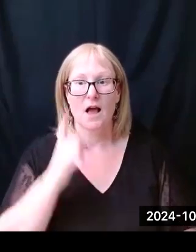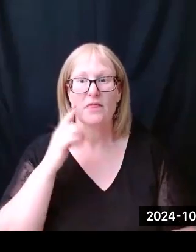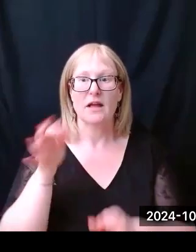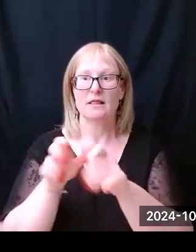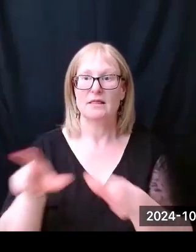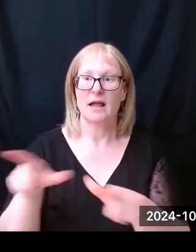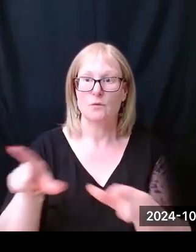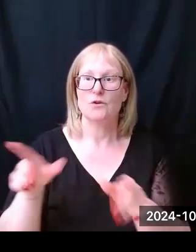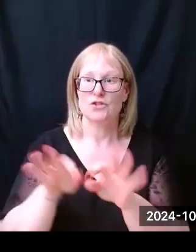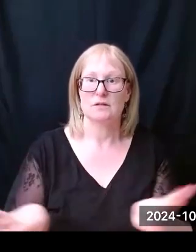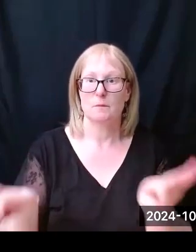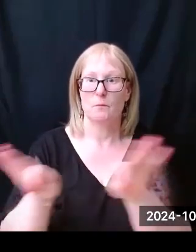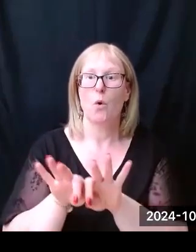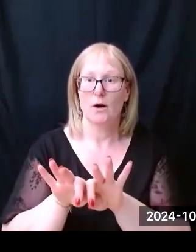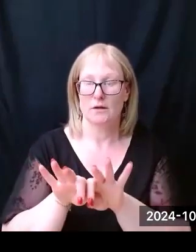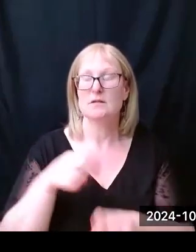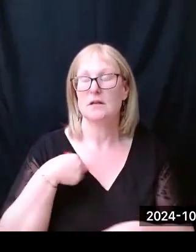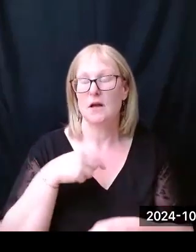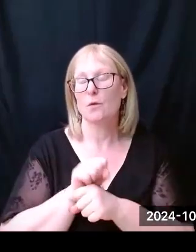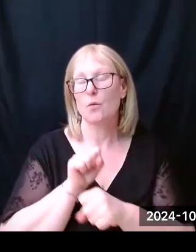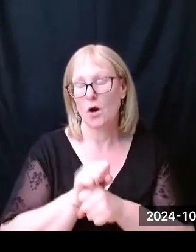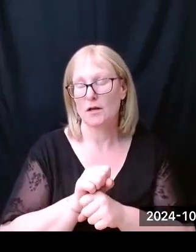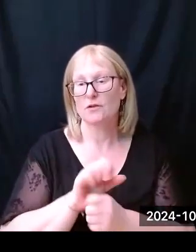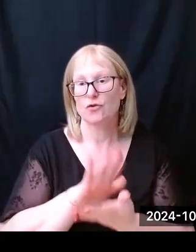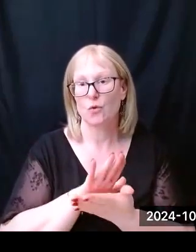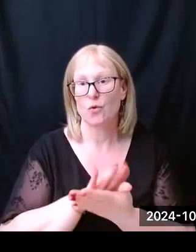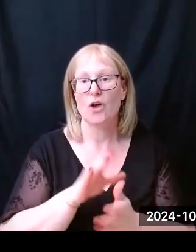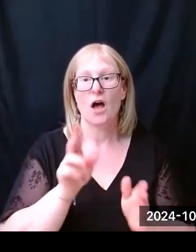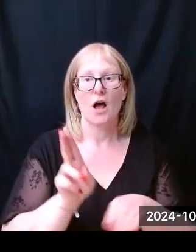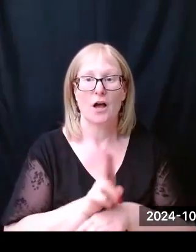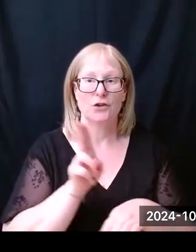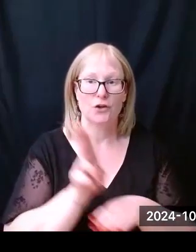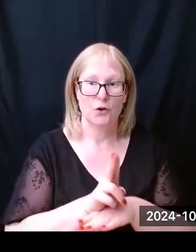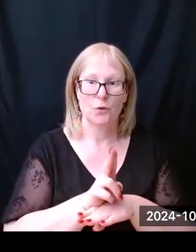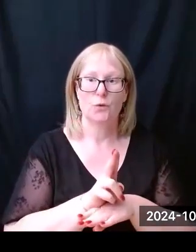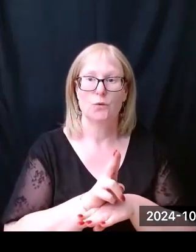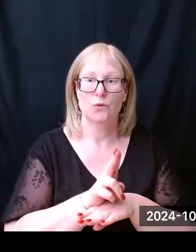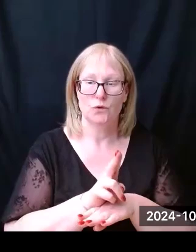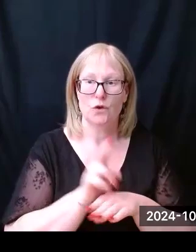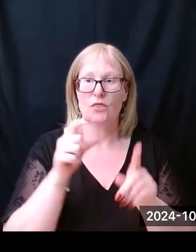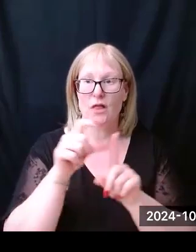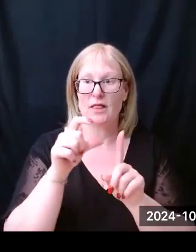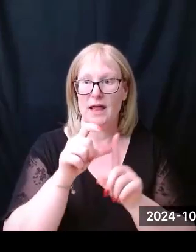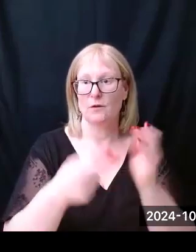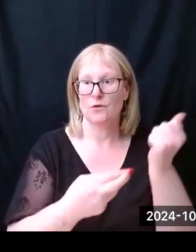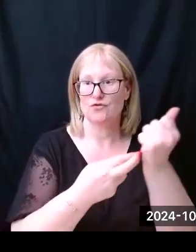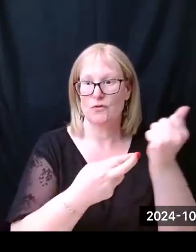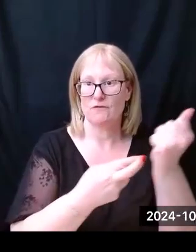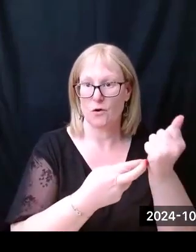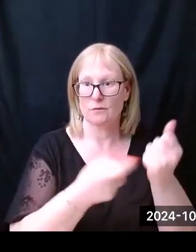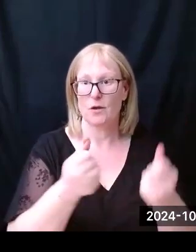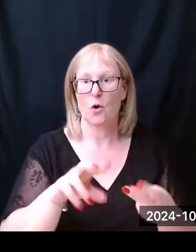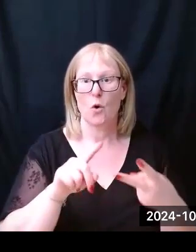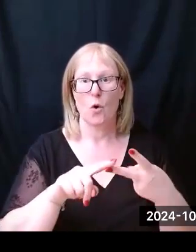And when I do work sometimes with schools, I'll use the language of reinforcement. Reinforcement or acknowledgement. Instead of reward.